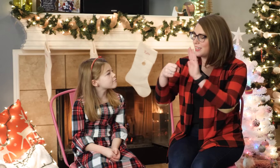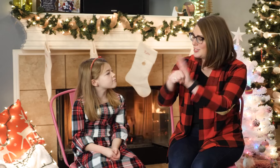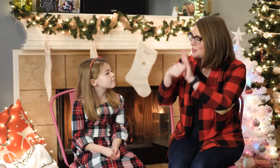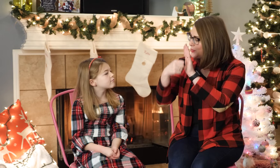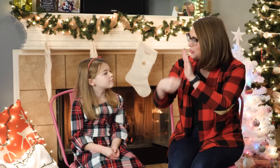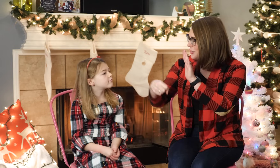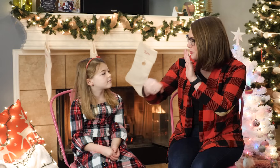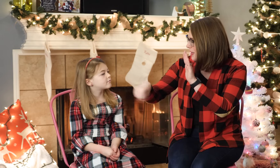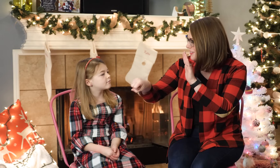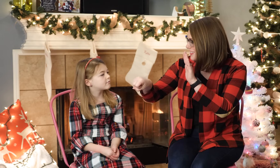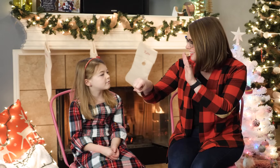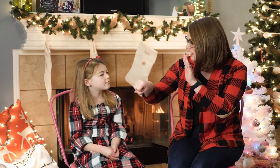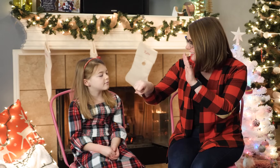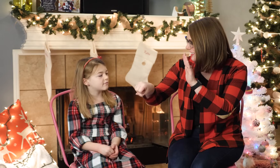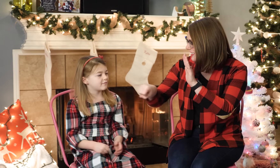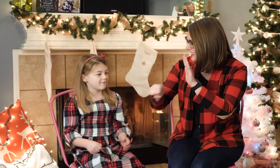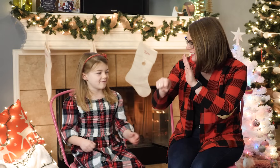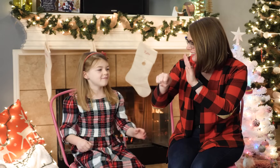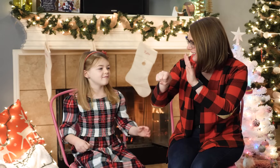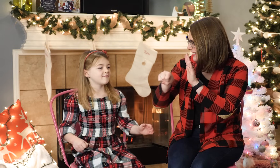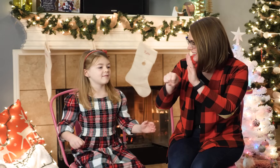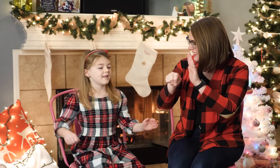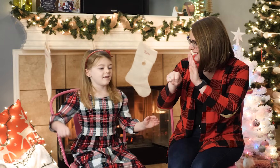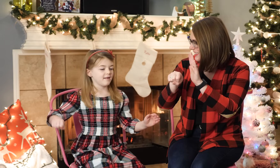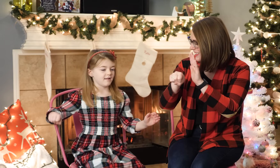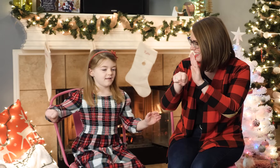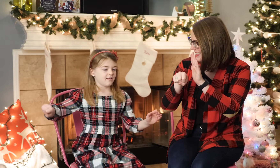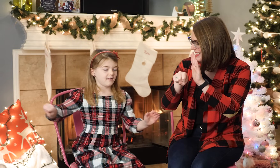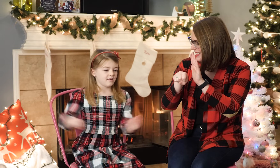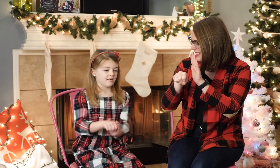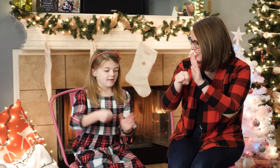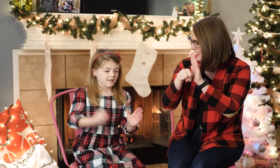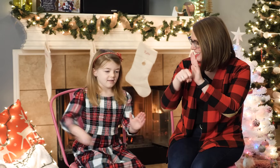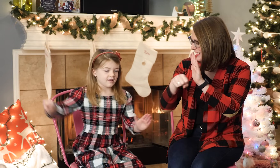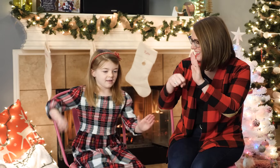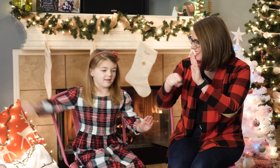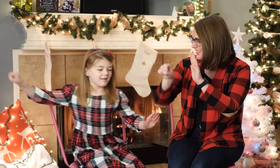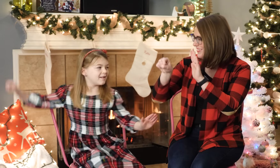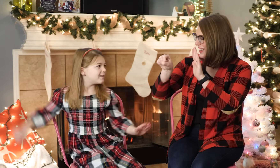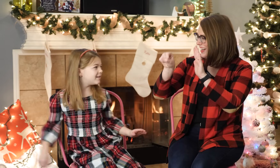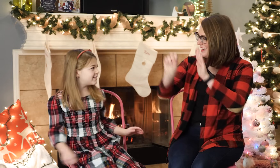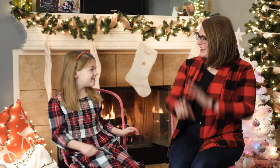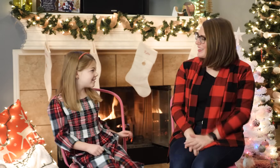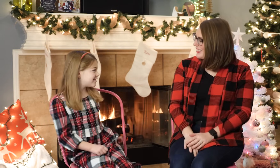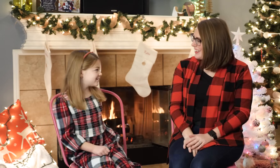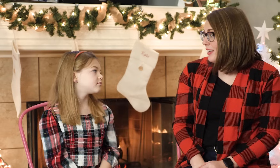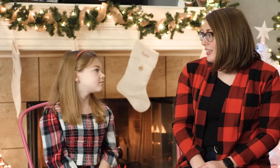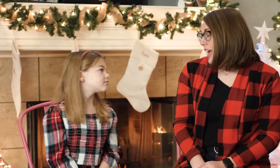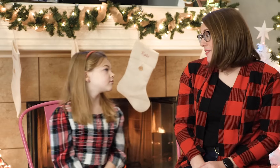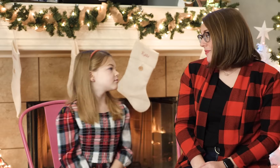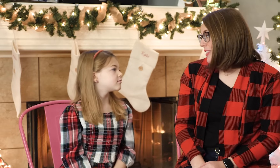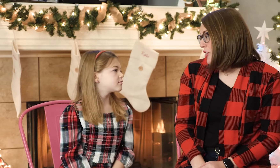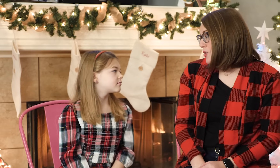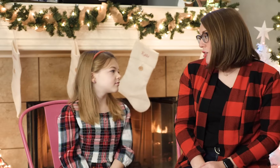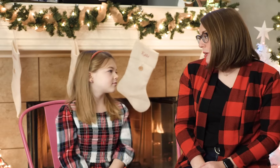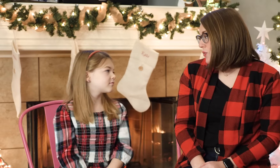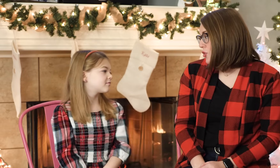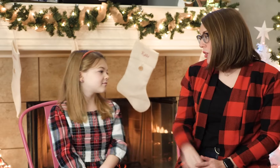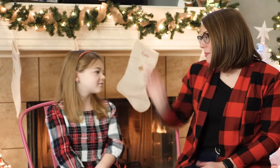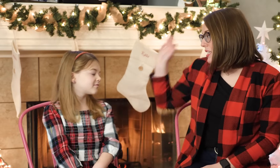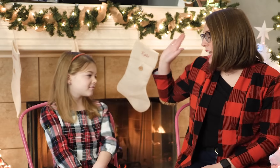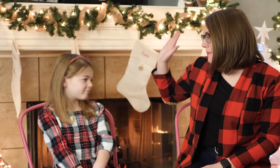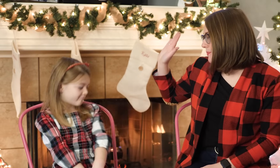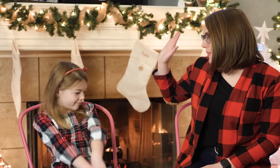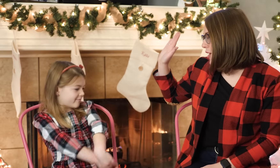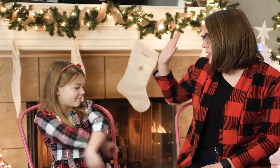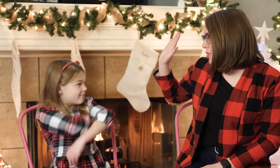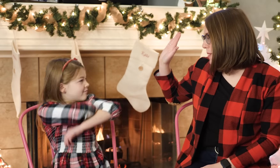Can you do jingle bells? Very good! Kate, thank you so much for joining me today. Awesome job!